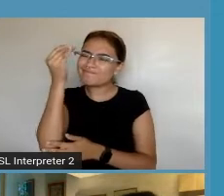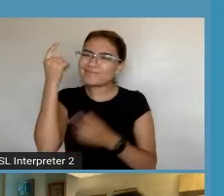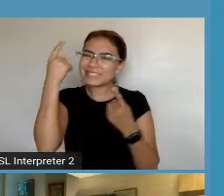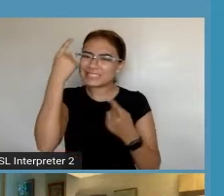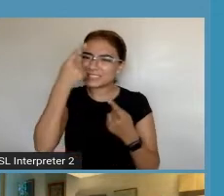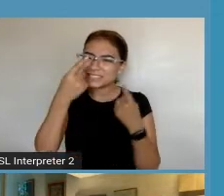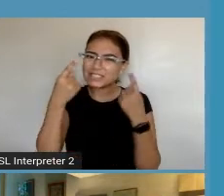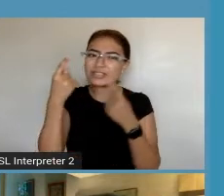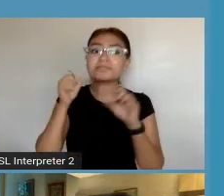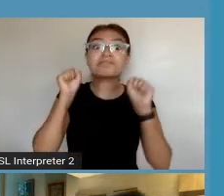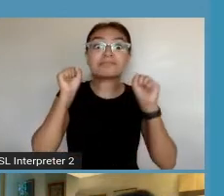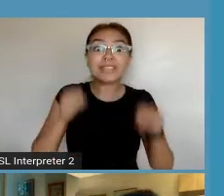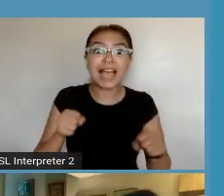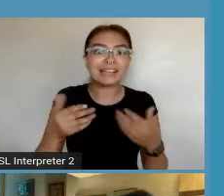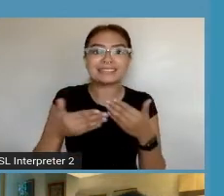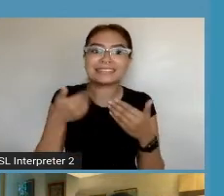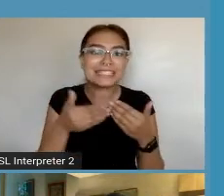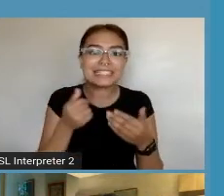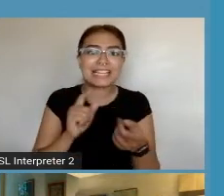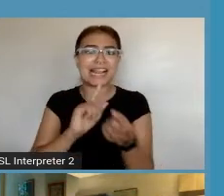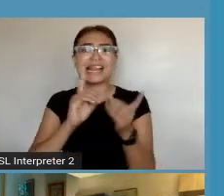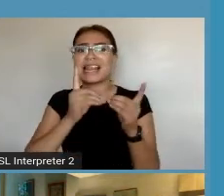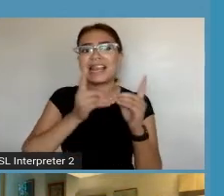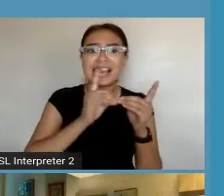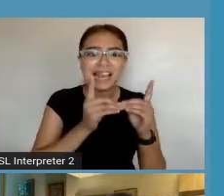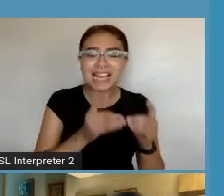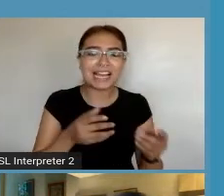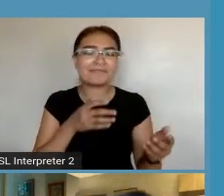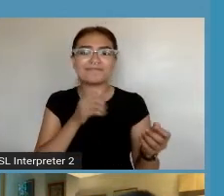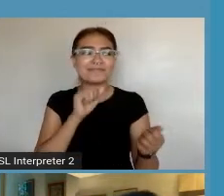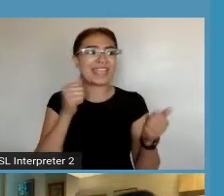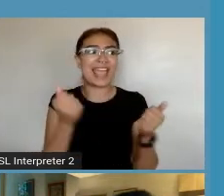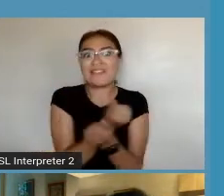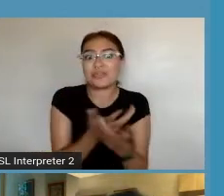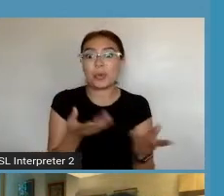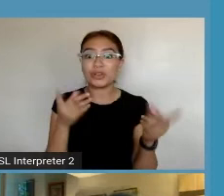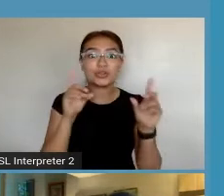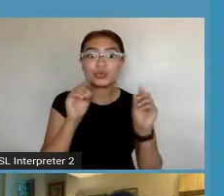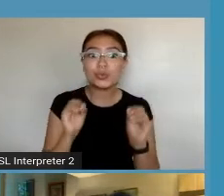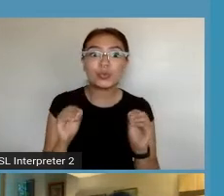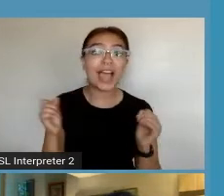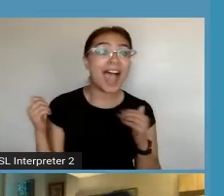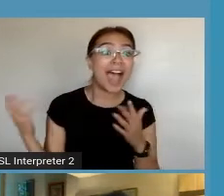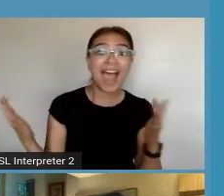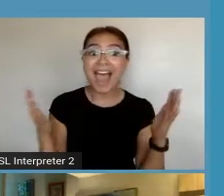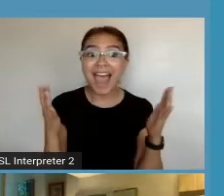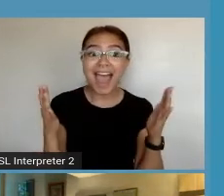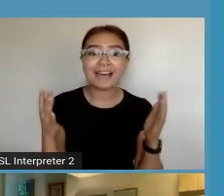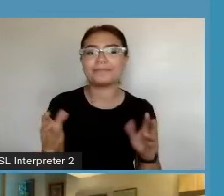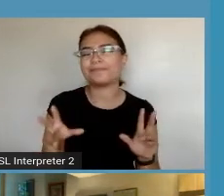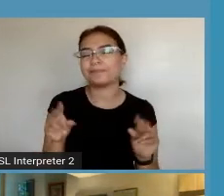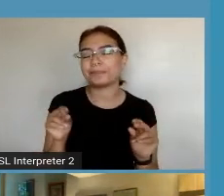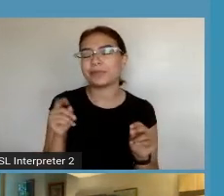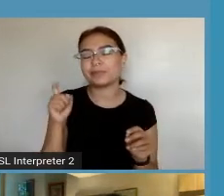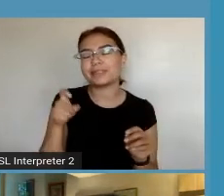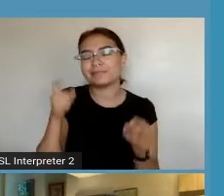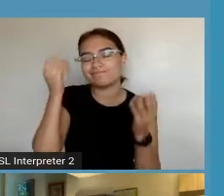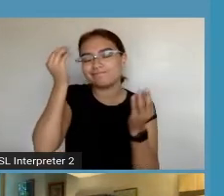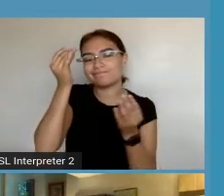it is easy and everybody is doing it, you just really want to be thoughtful as you plan to do